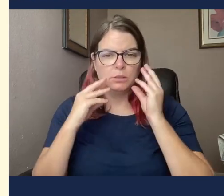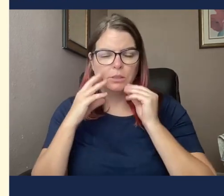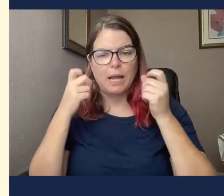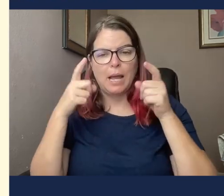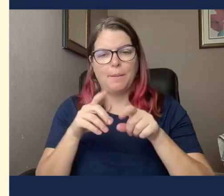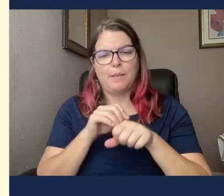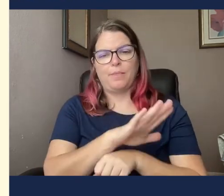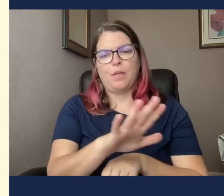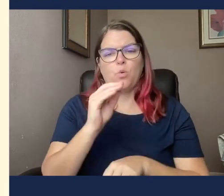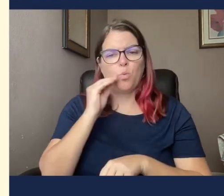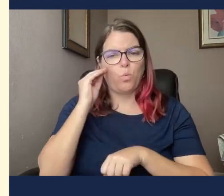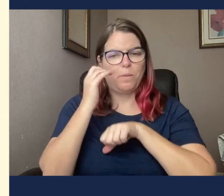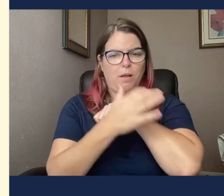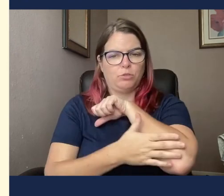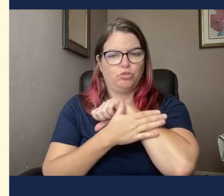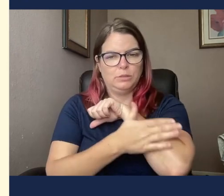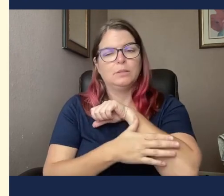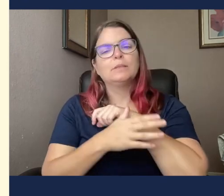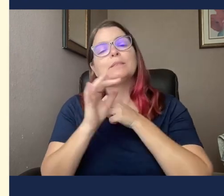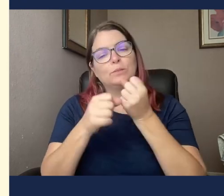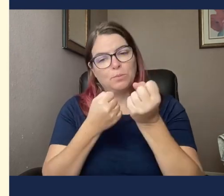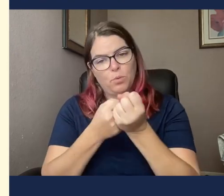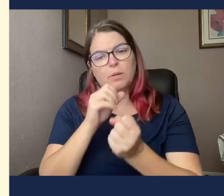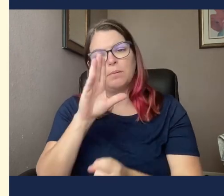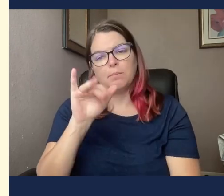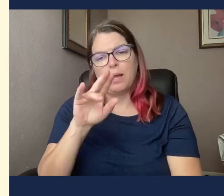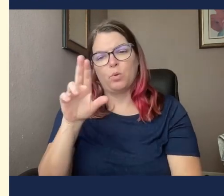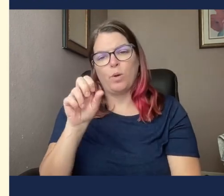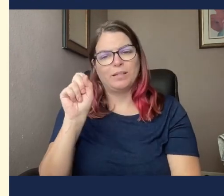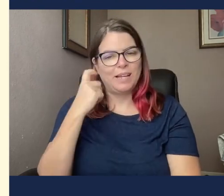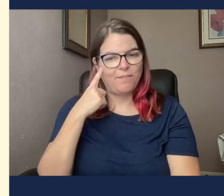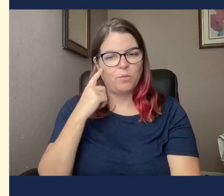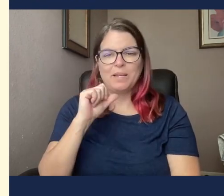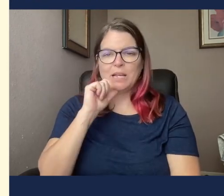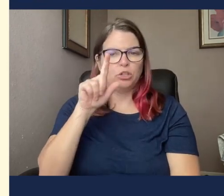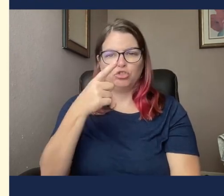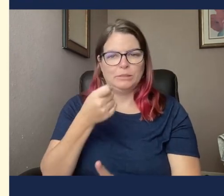Student safety is pair